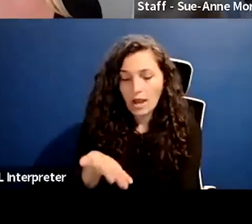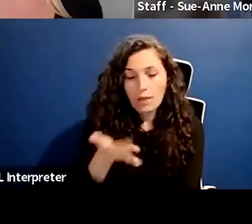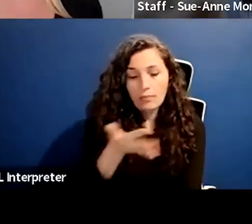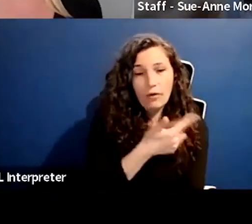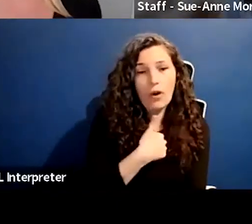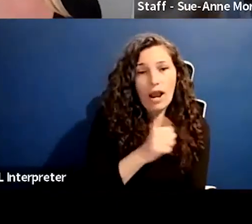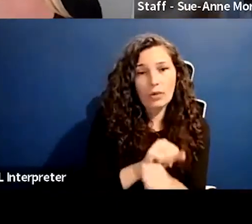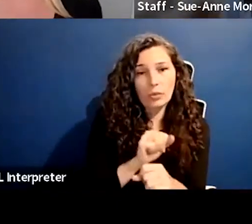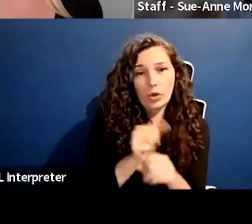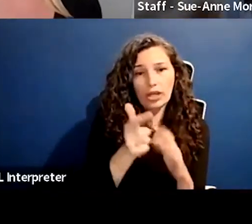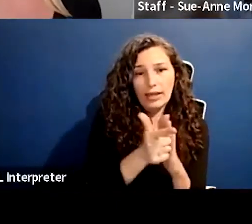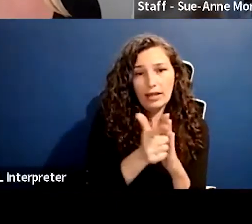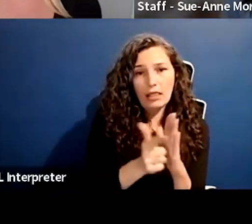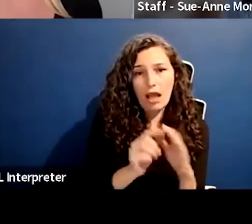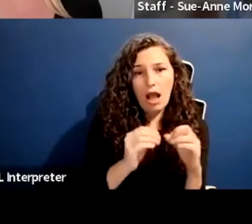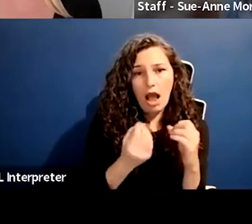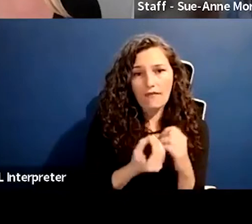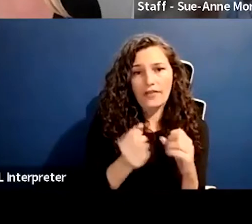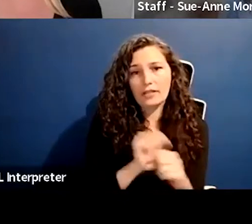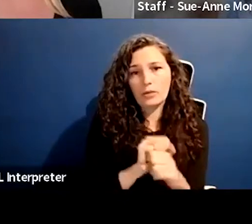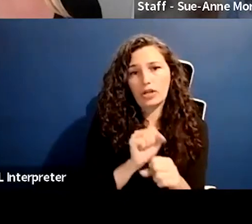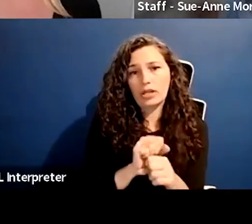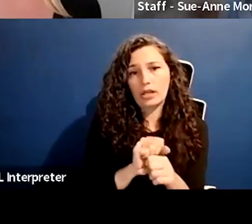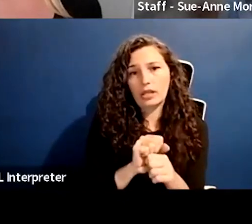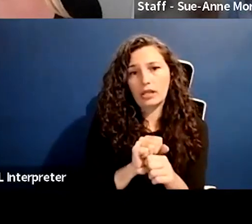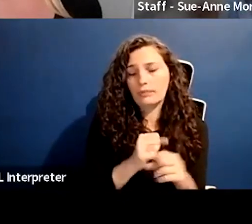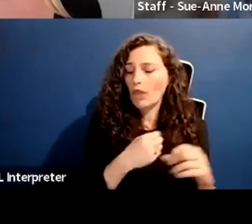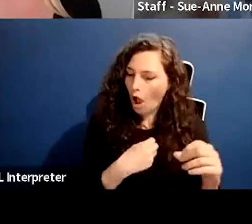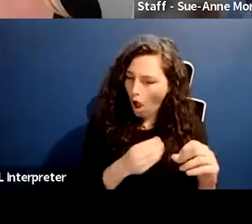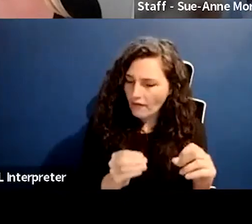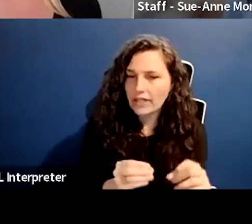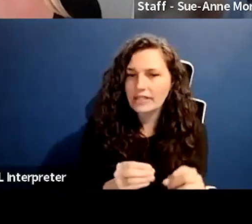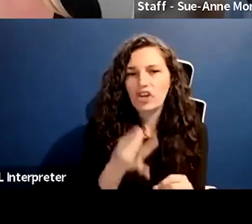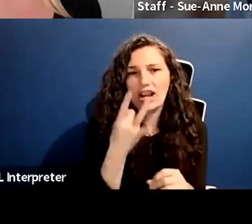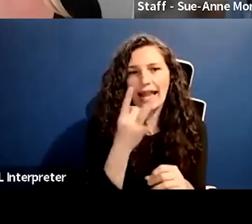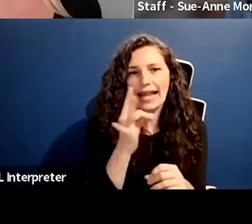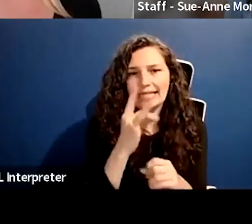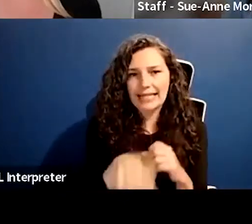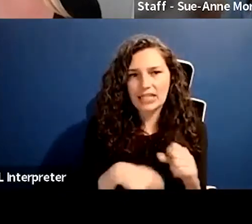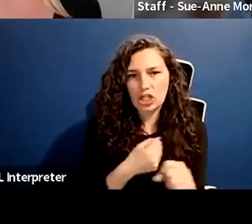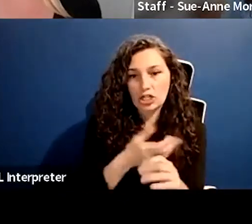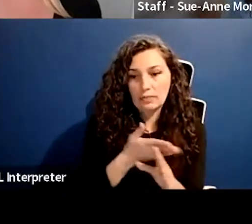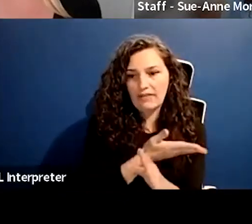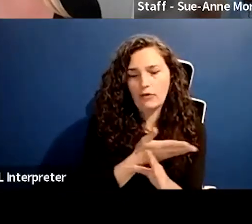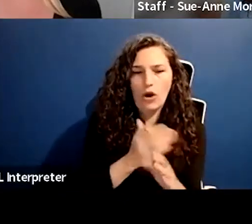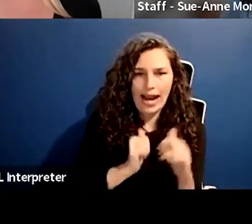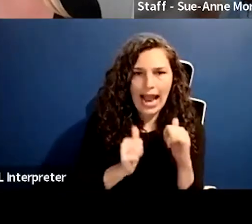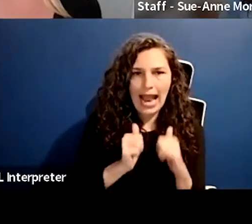being the actor in LA doing my thing. They let me go on auditions and all that. And then our podcast,